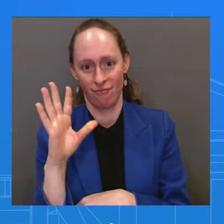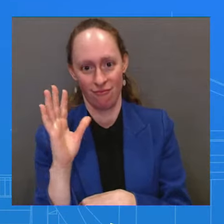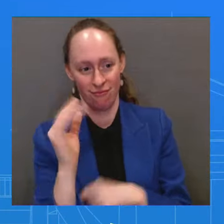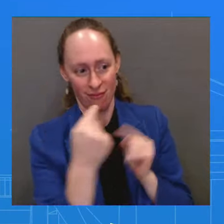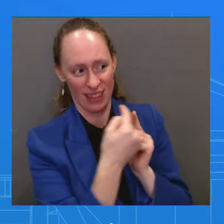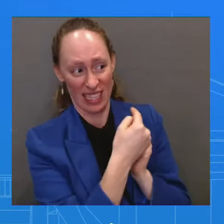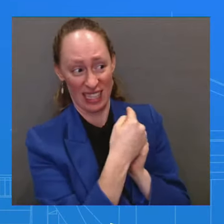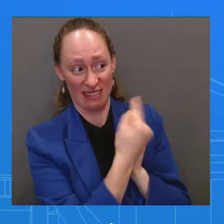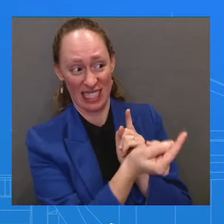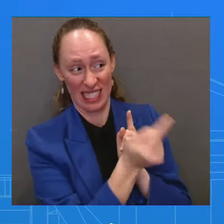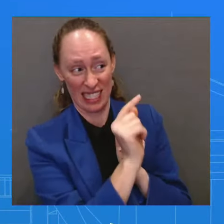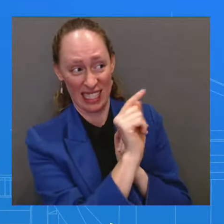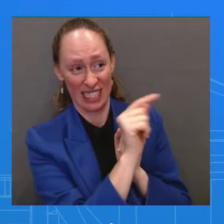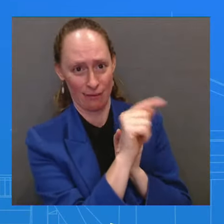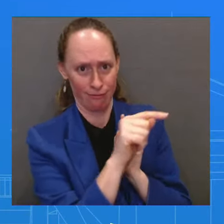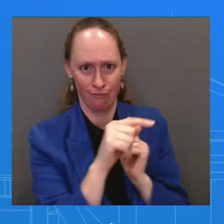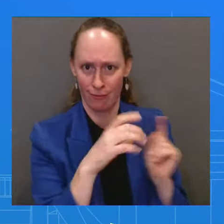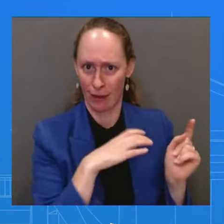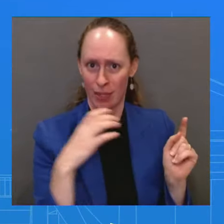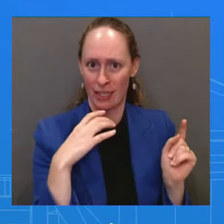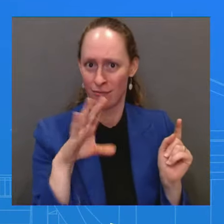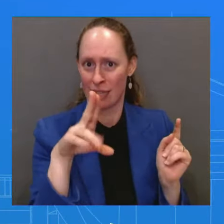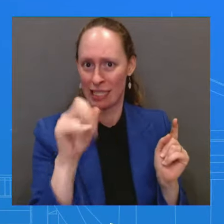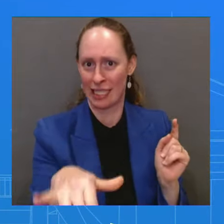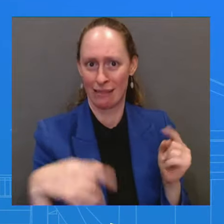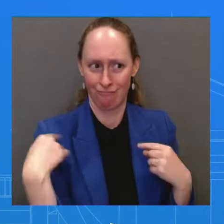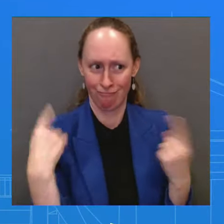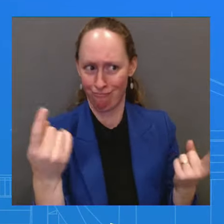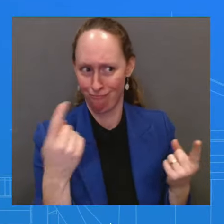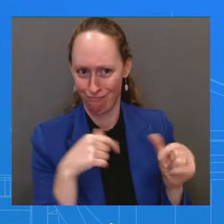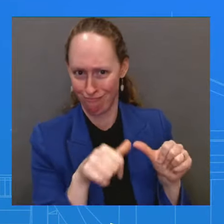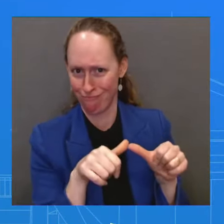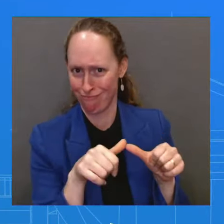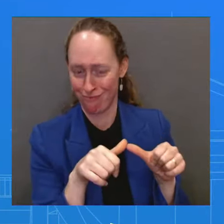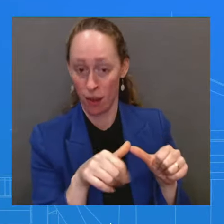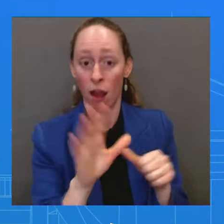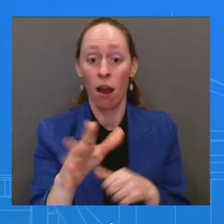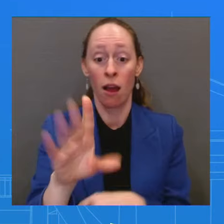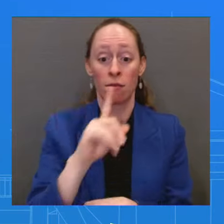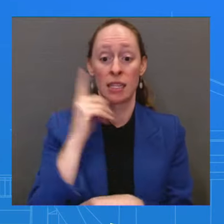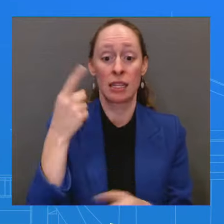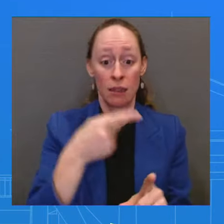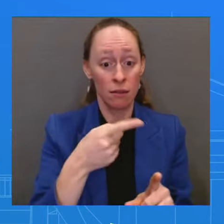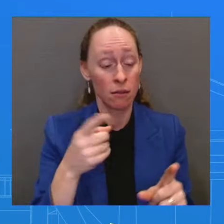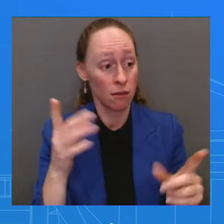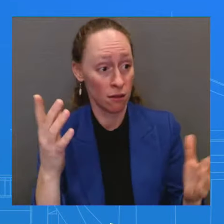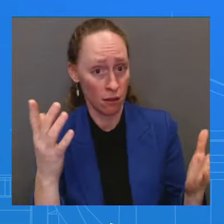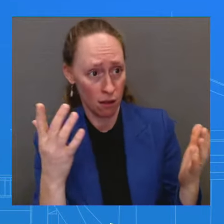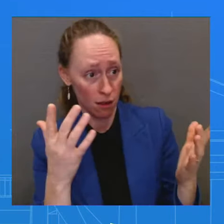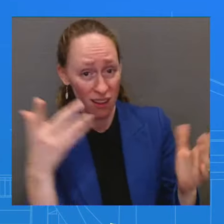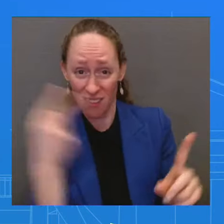as an internal matter of the House of Representatives, just as we have previous -- in previous leadership elections in Congress.